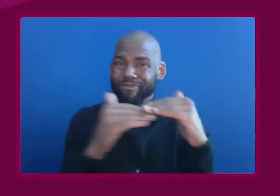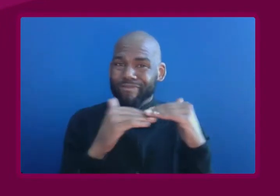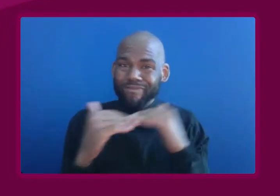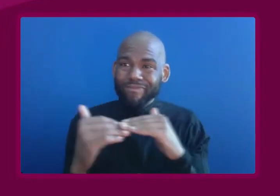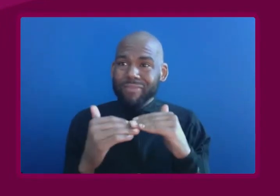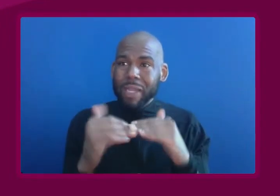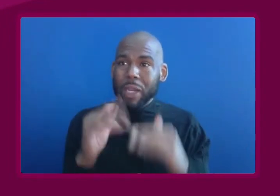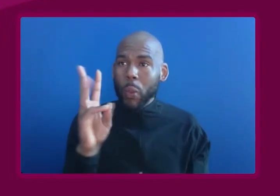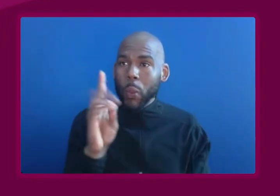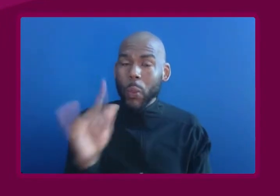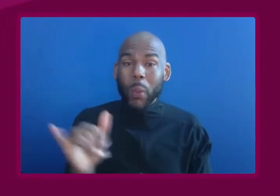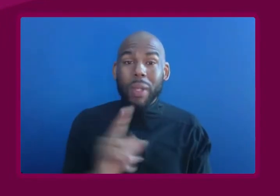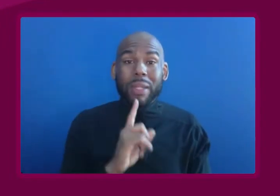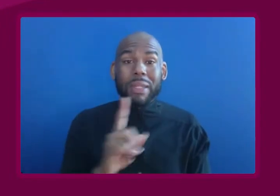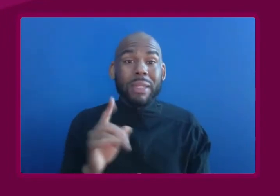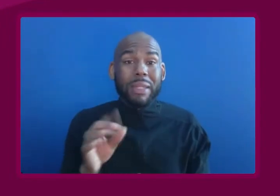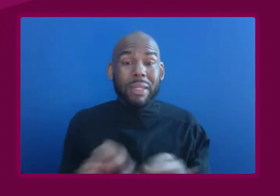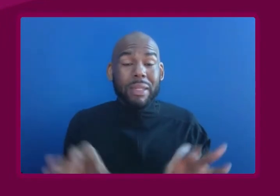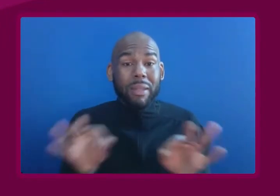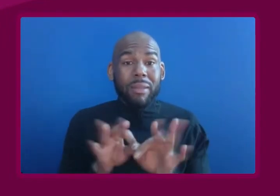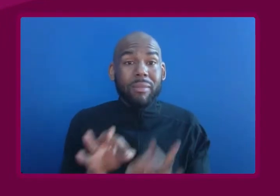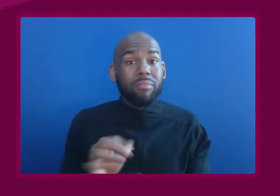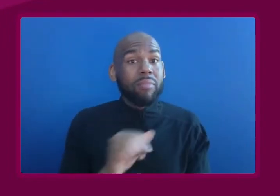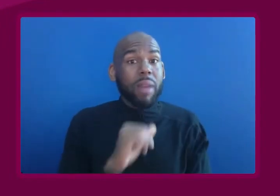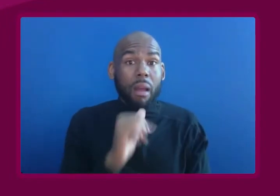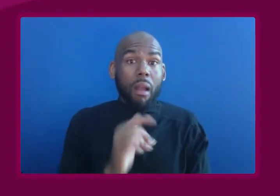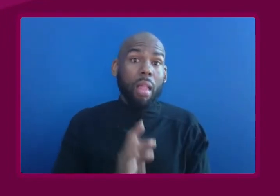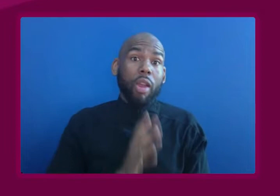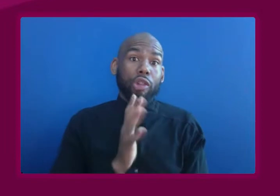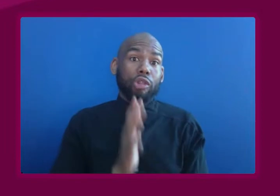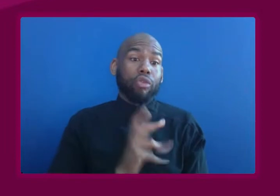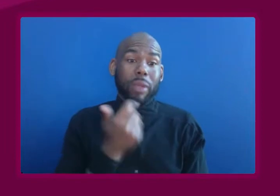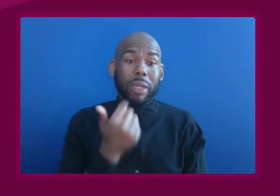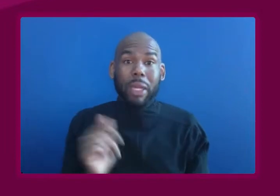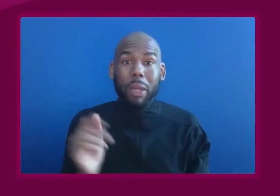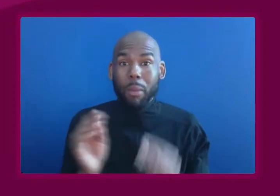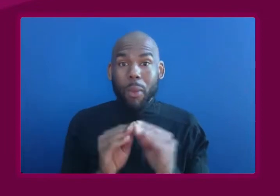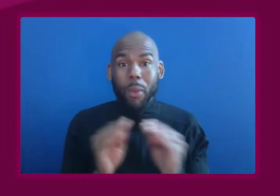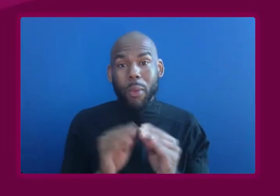It's a necessity, it's not necessarily a luxury anymore.